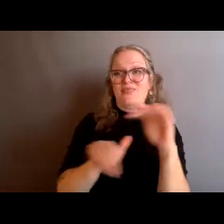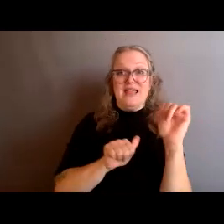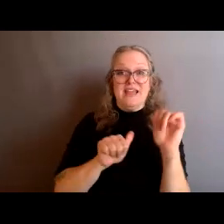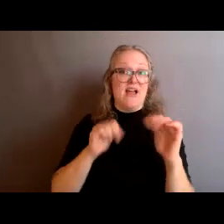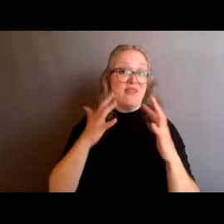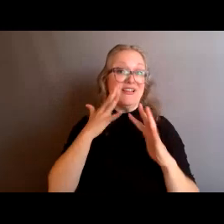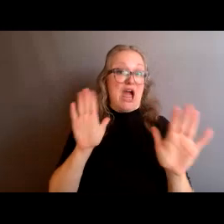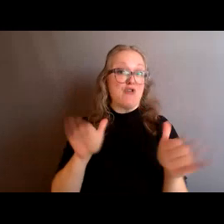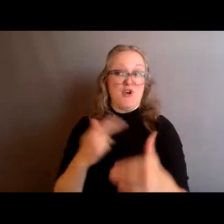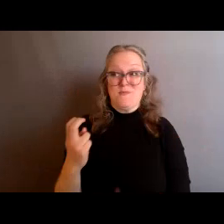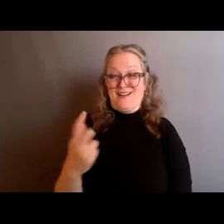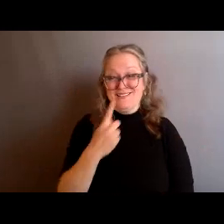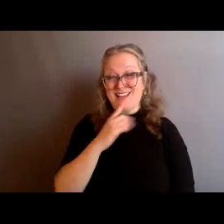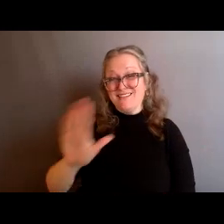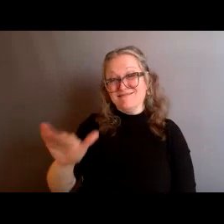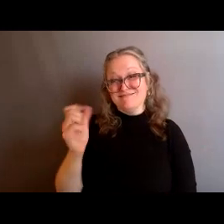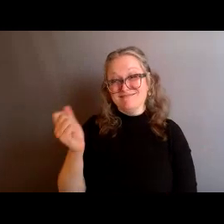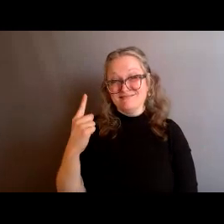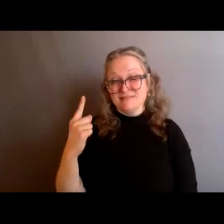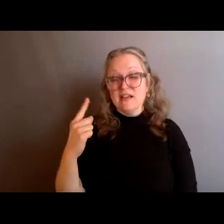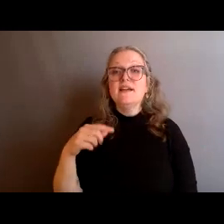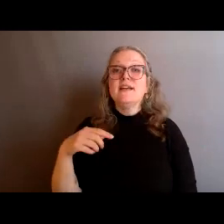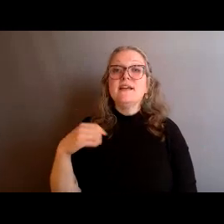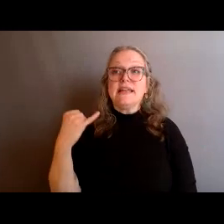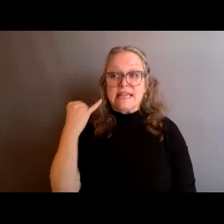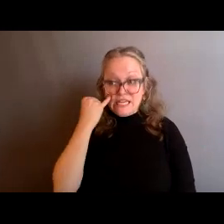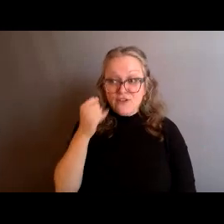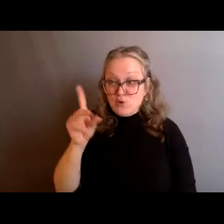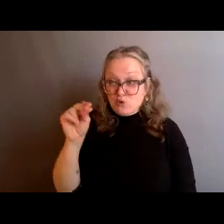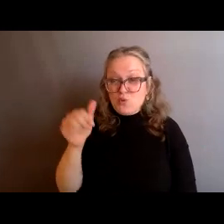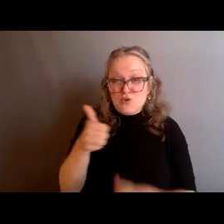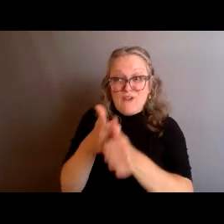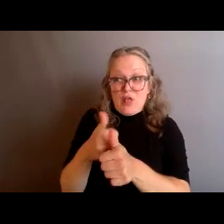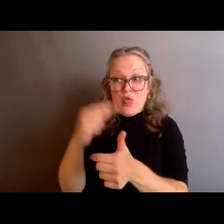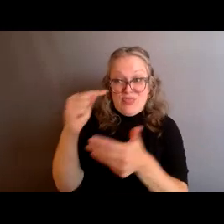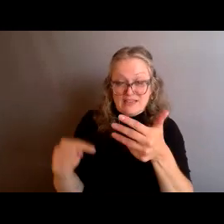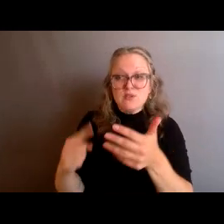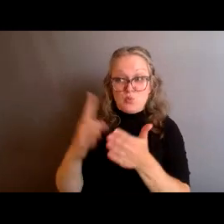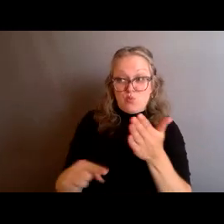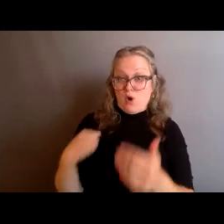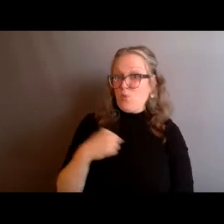say look, this is going to be if you'll do what we tell you to do and you follow the instructions